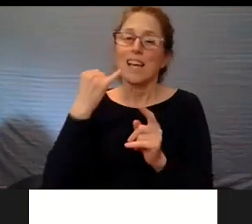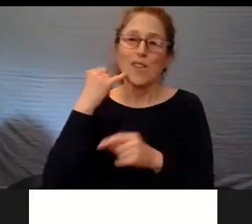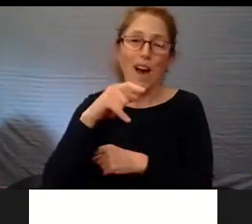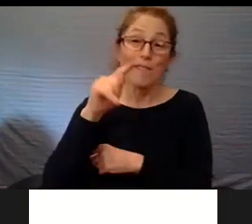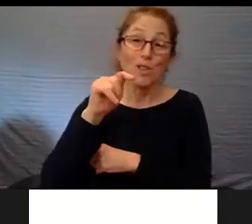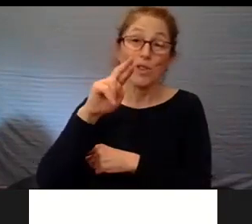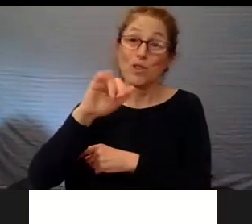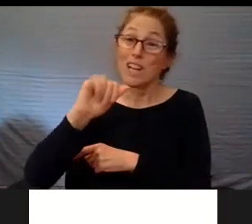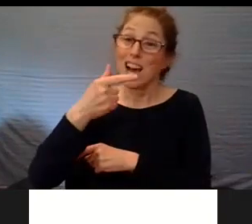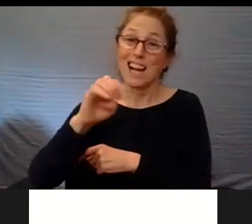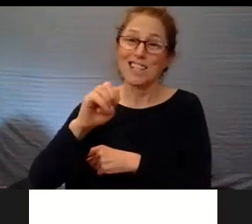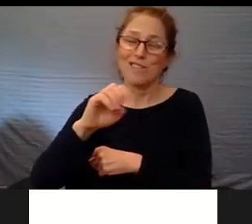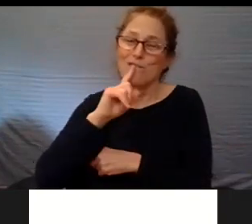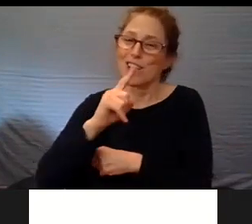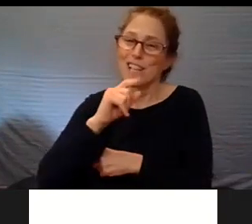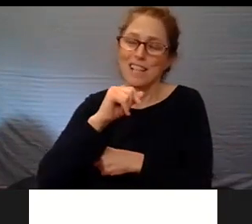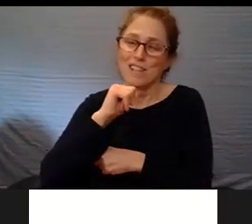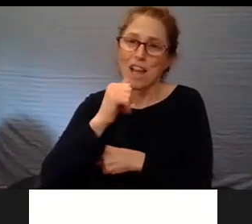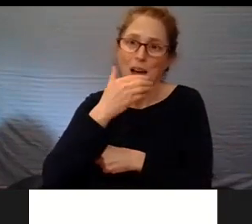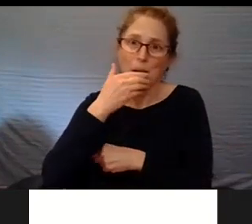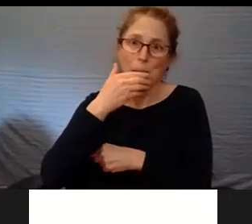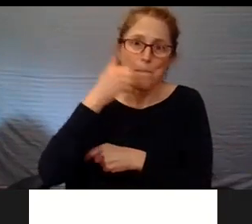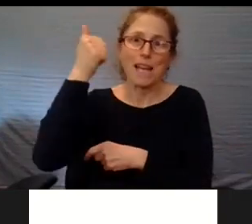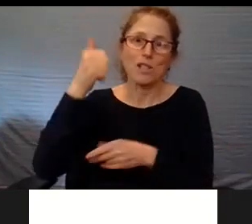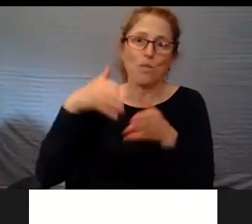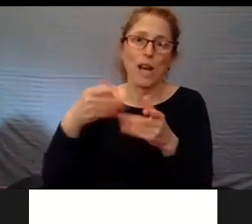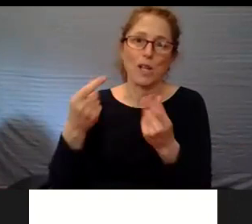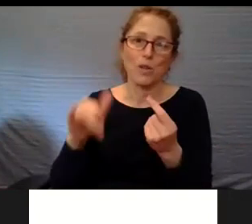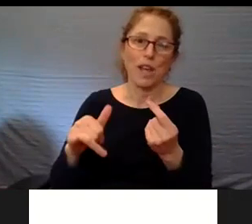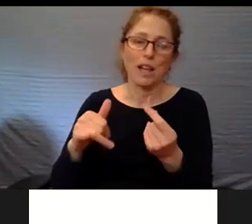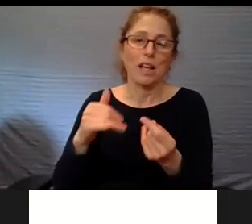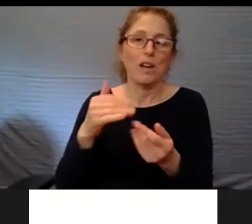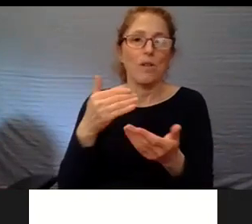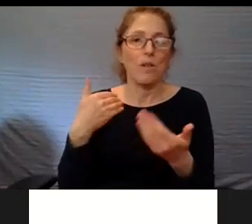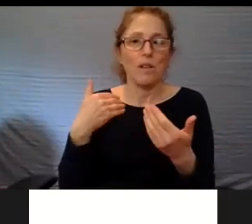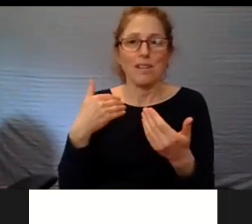Even the better ways of triaging are really bad.